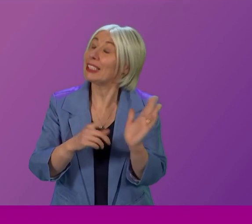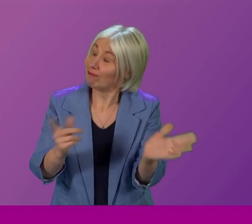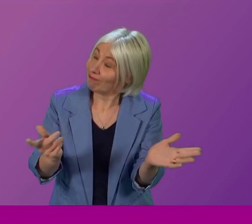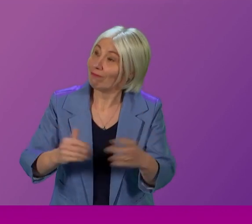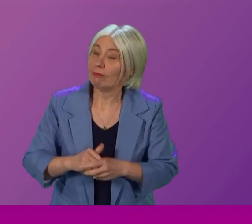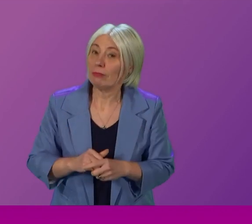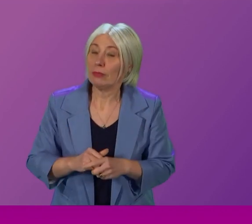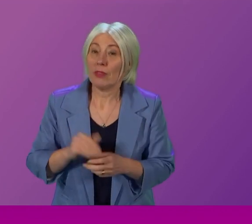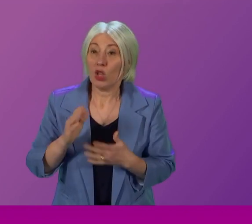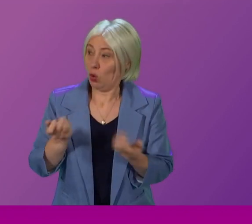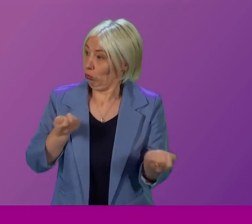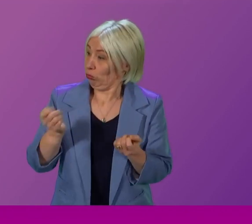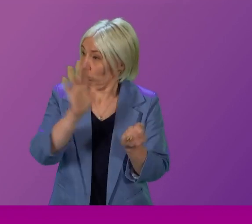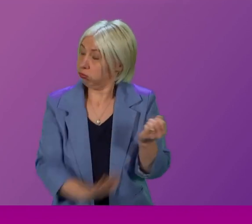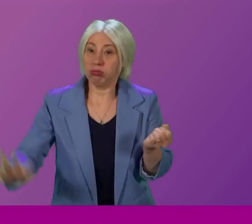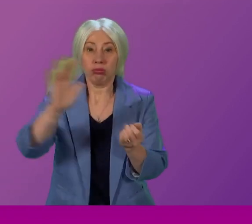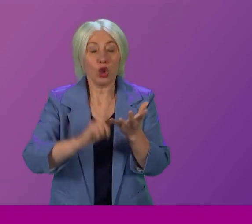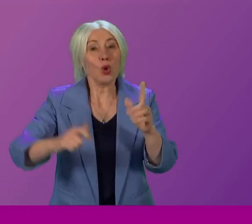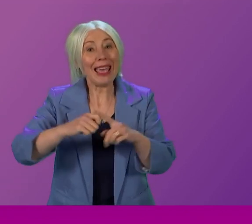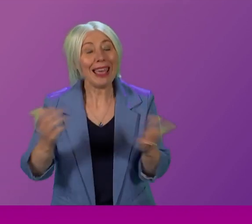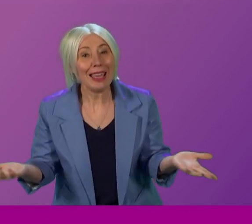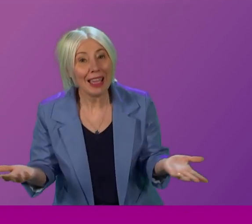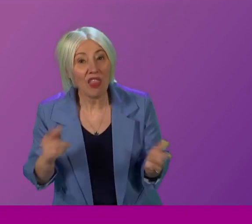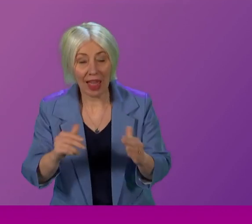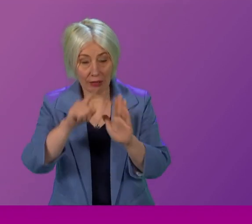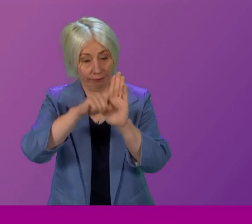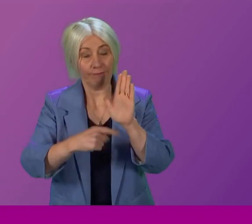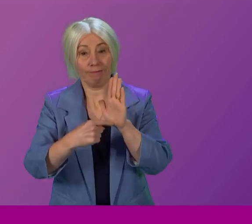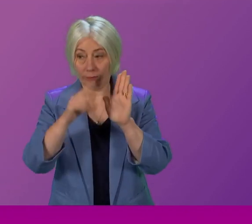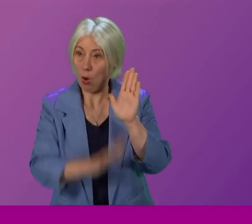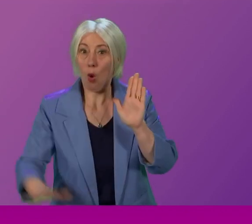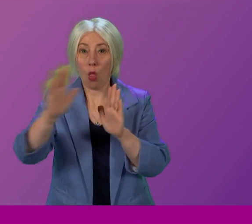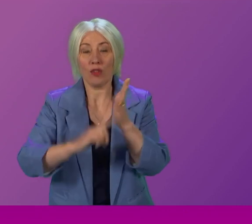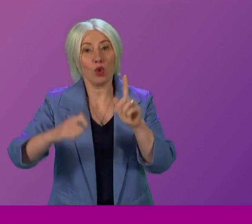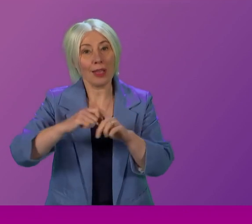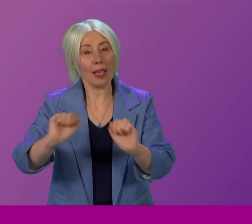which is a United Kingdom-wide piece of legislation. The rights and